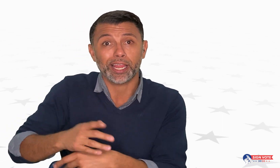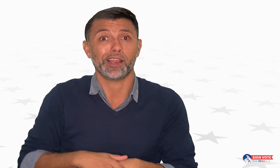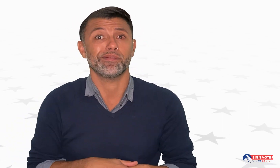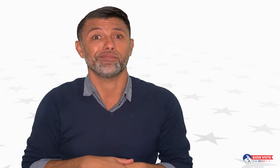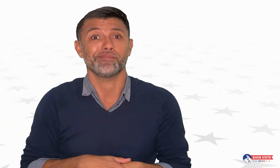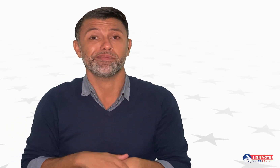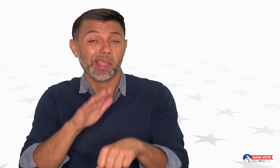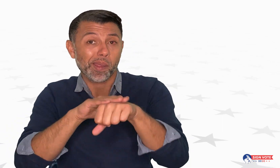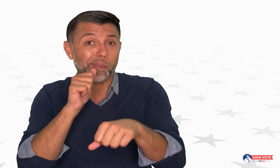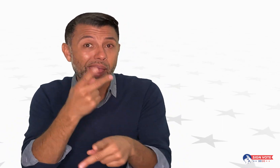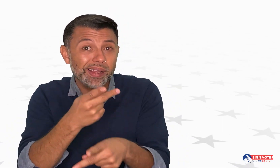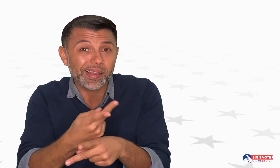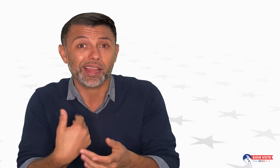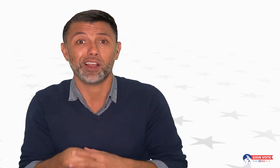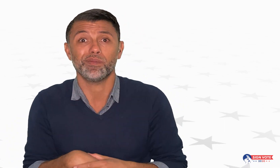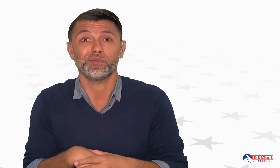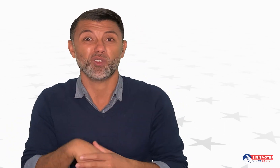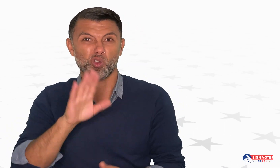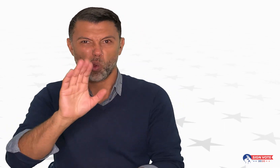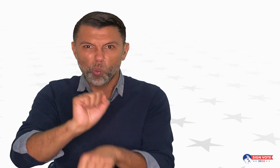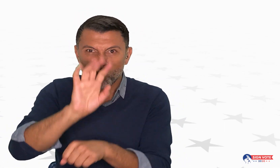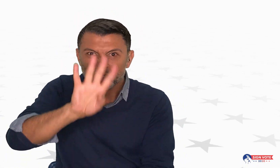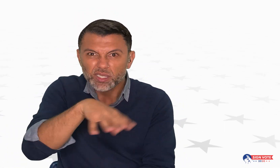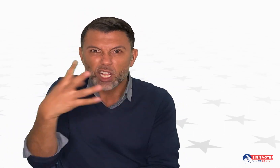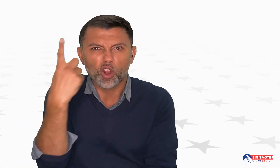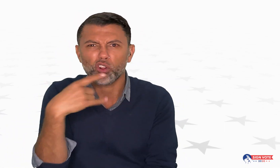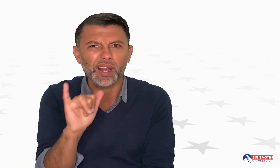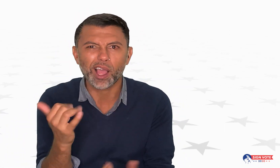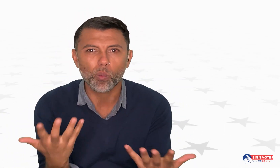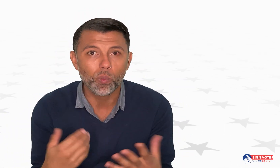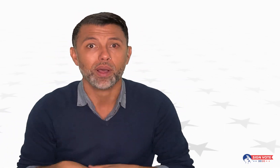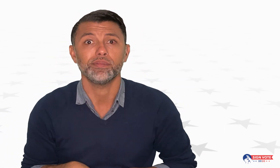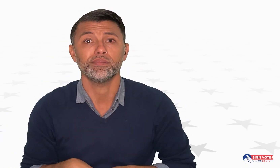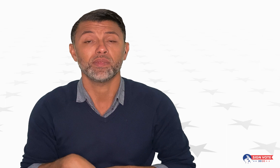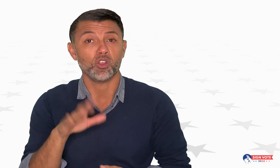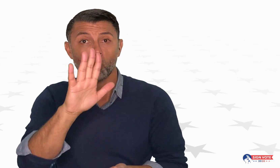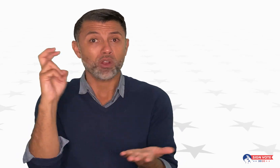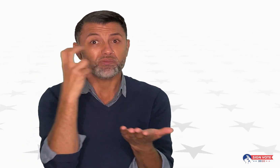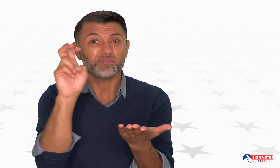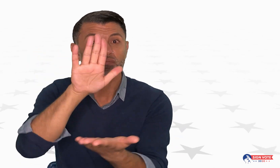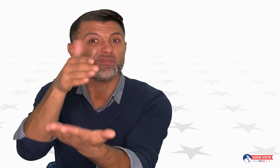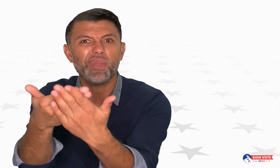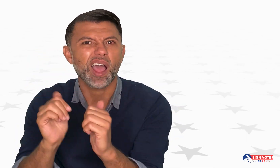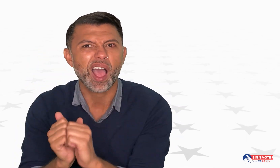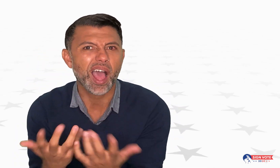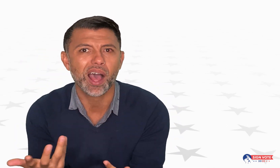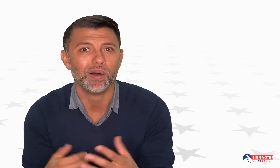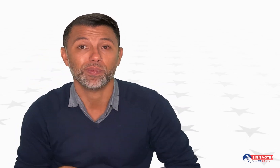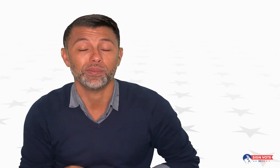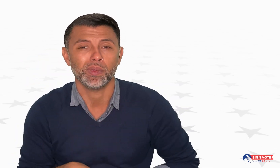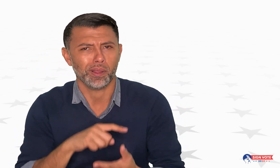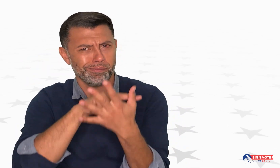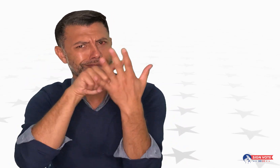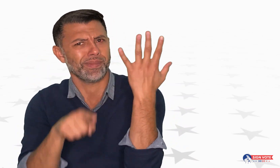child care to pet sitting, your work schedule, how to get to the polling center.